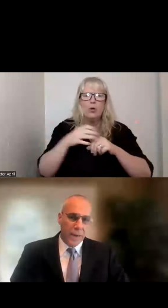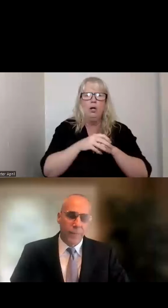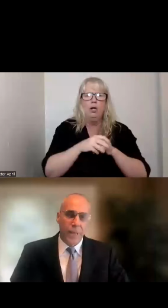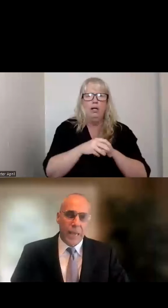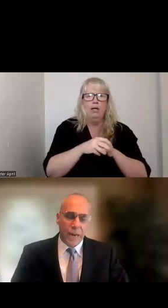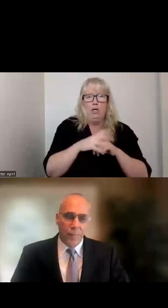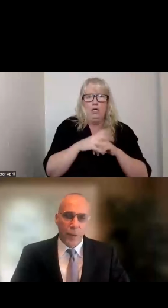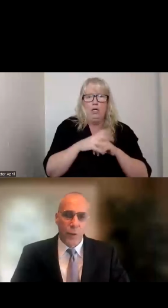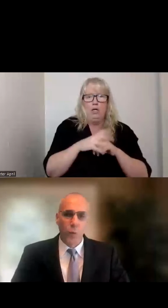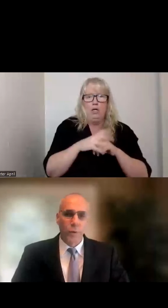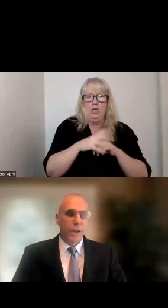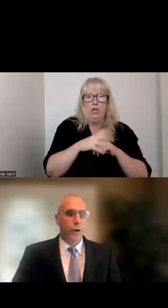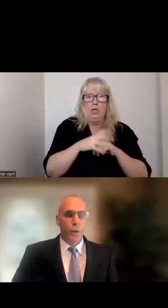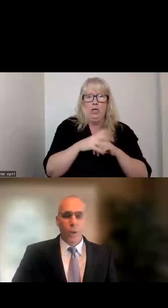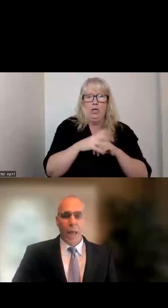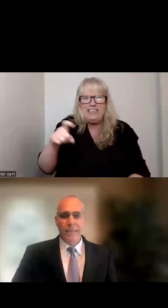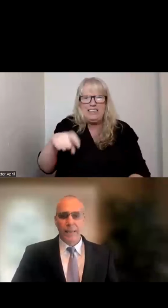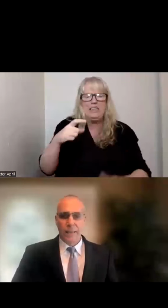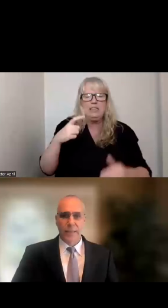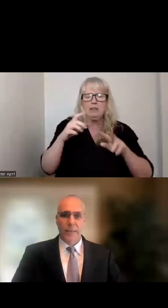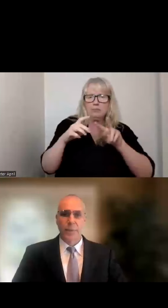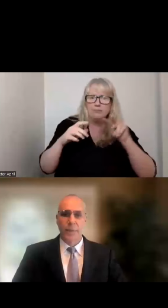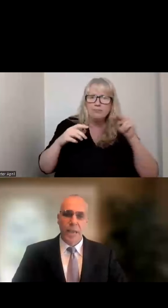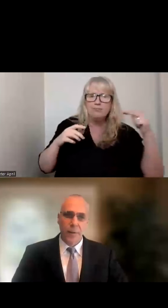LENDS OF THE INDIVIDUALS THAT ARE USING THE SYSTEMS AND THE